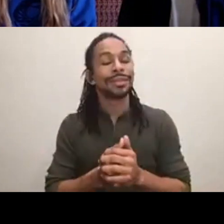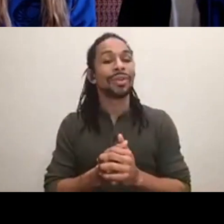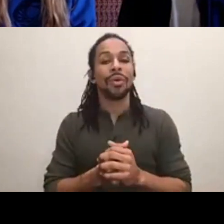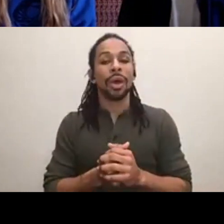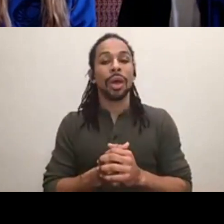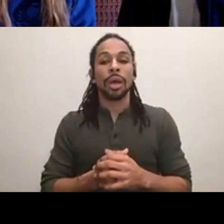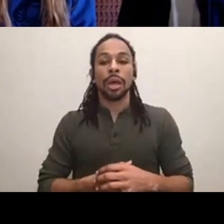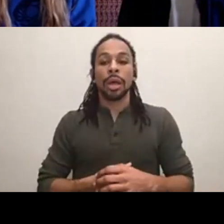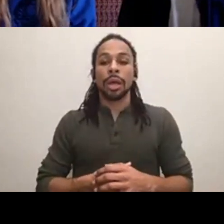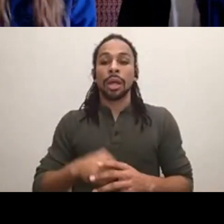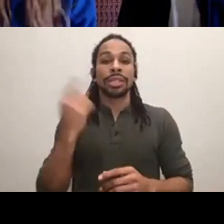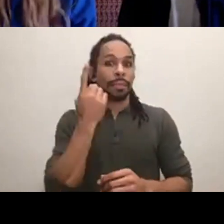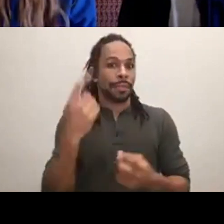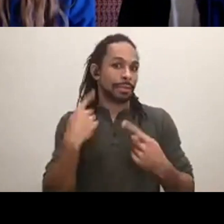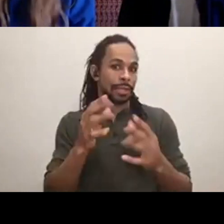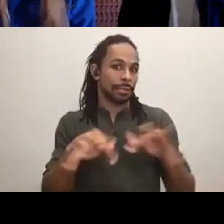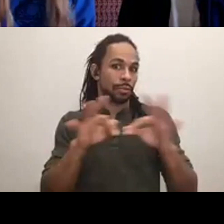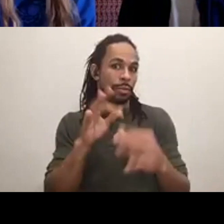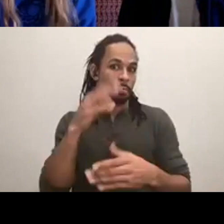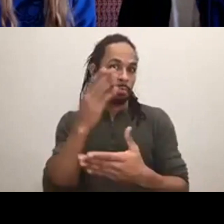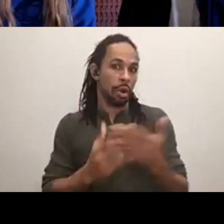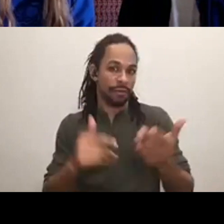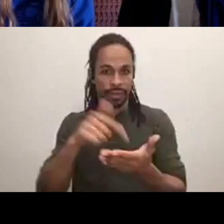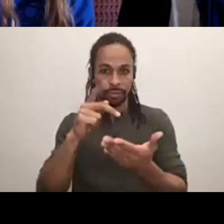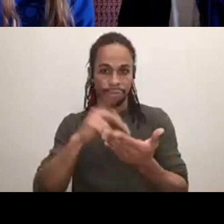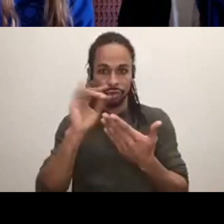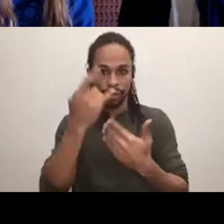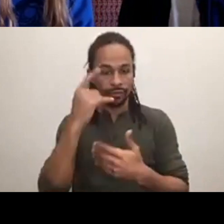of the shift or the surprise that can happen with an optical illusion.